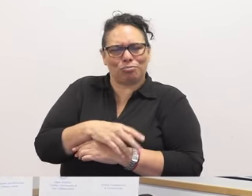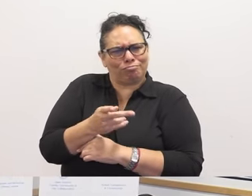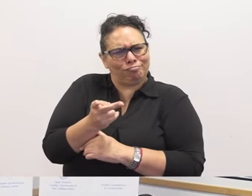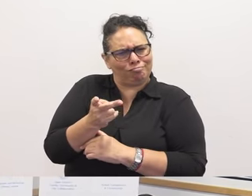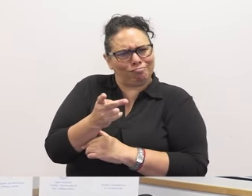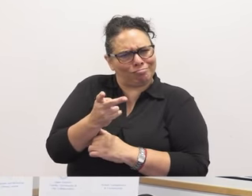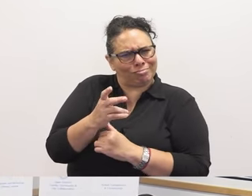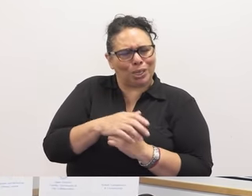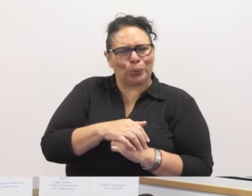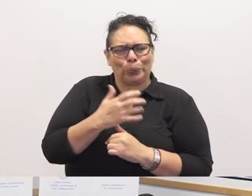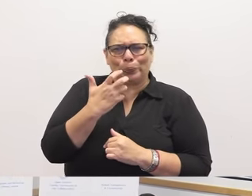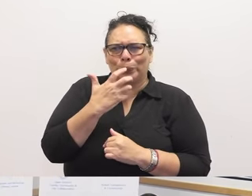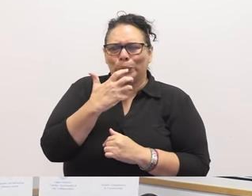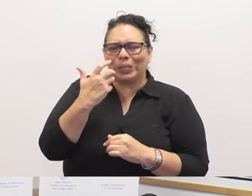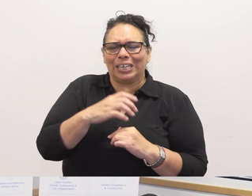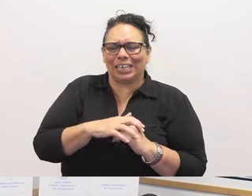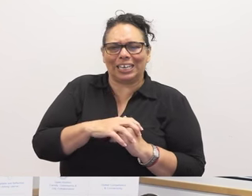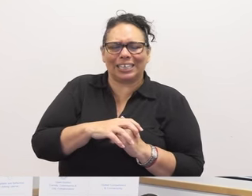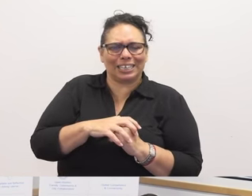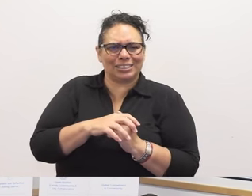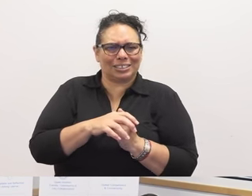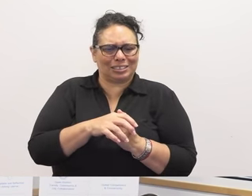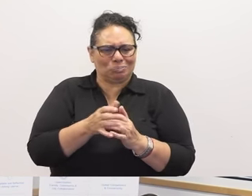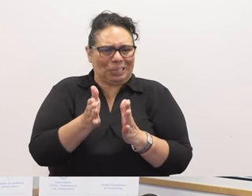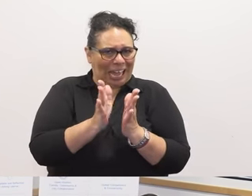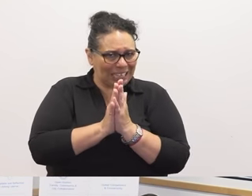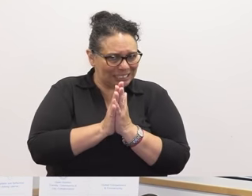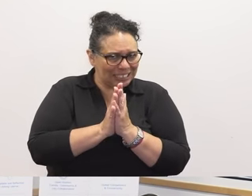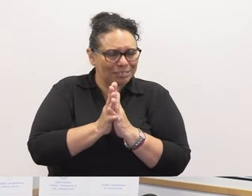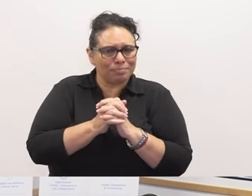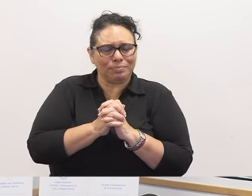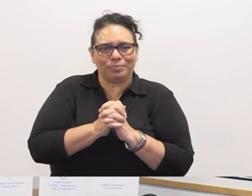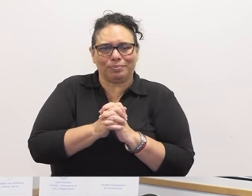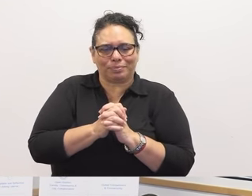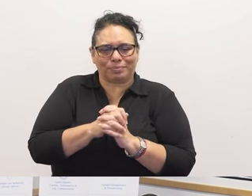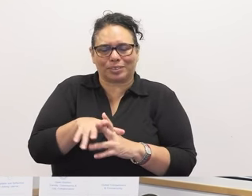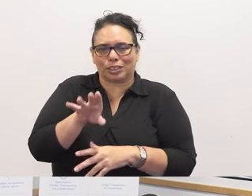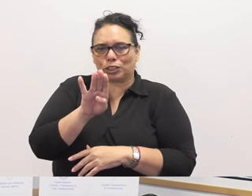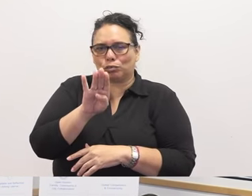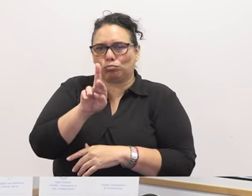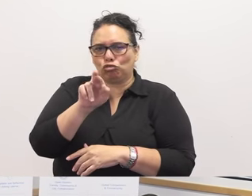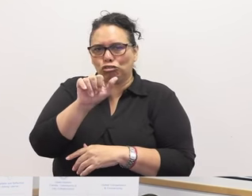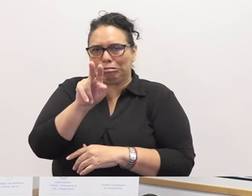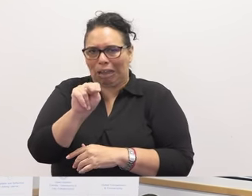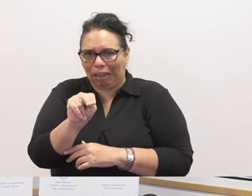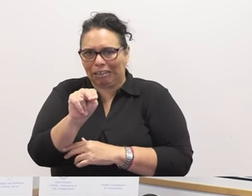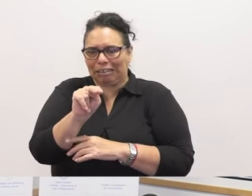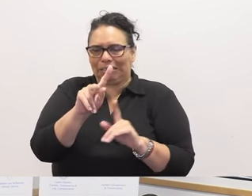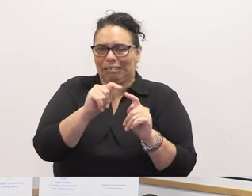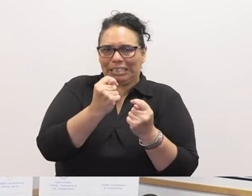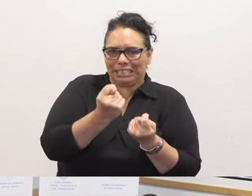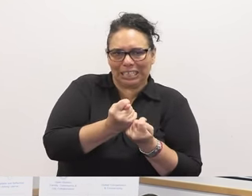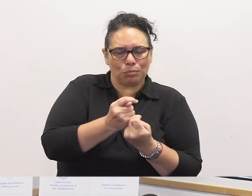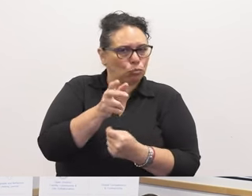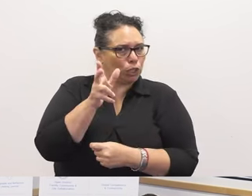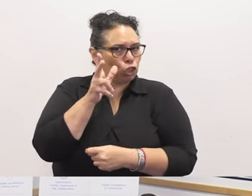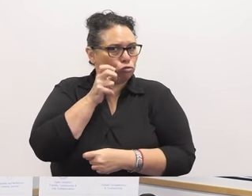So an ask of Brian and the team. So we heard some really good data